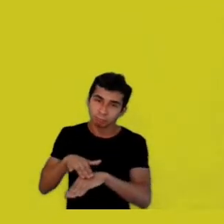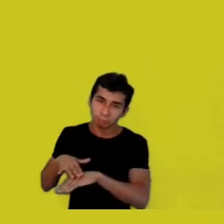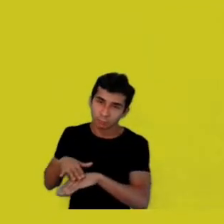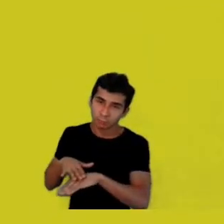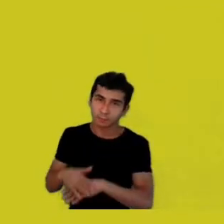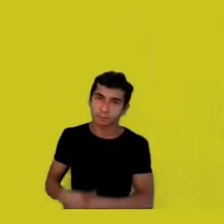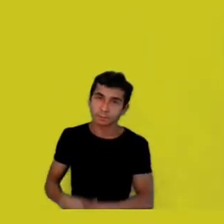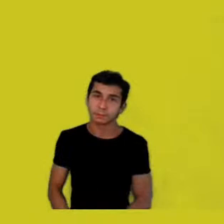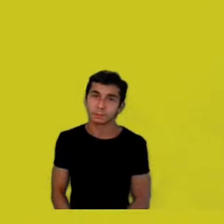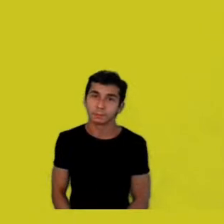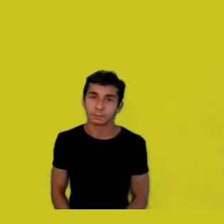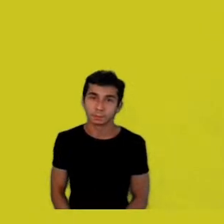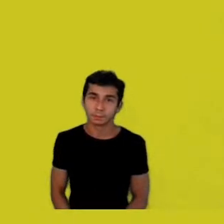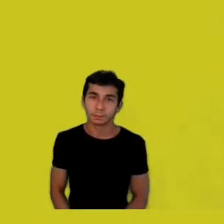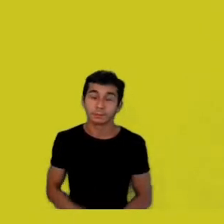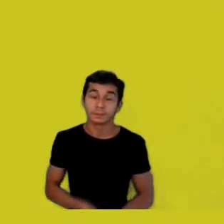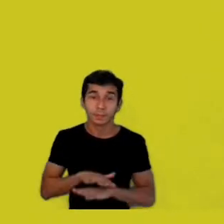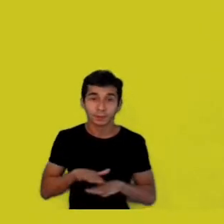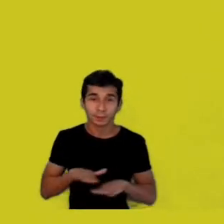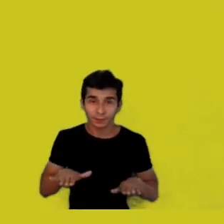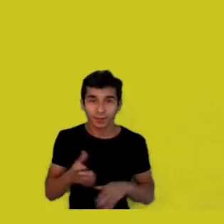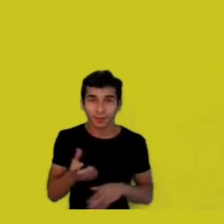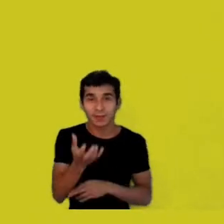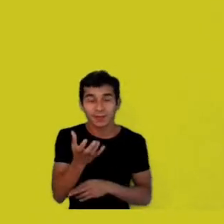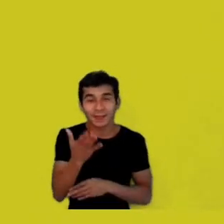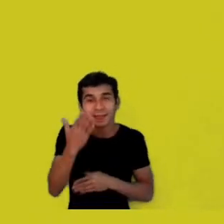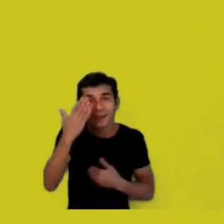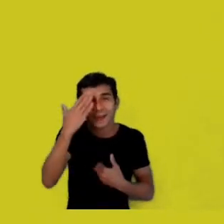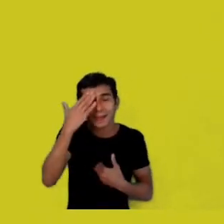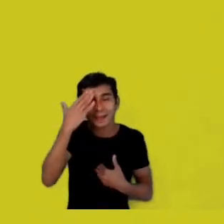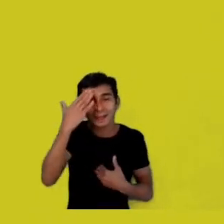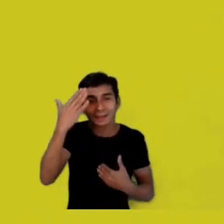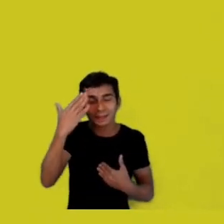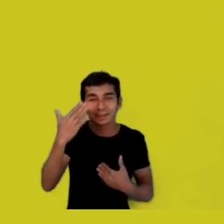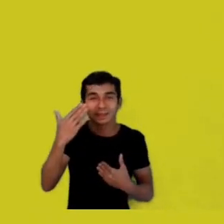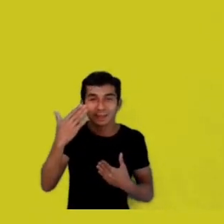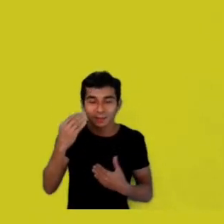That’s it. I’d like to give huge thanks for this possibility,